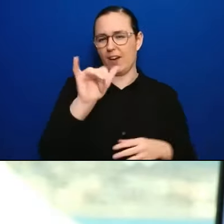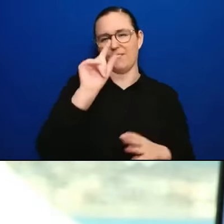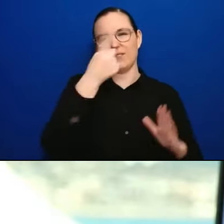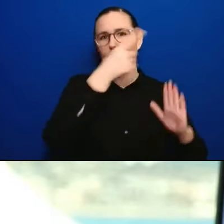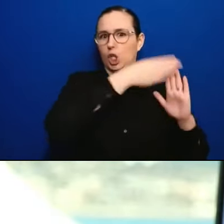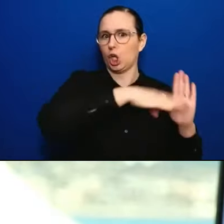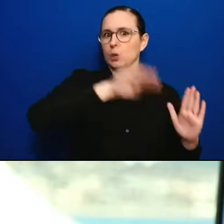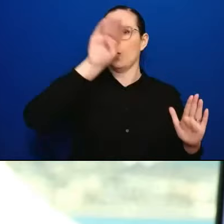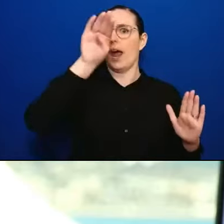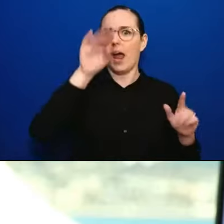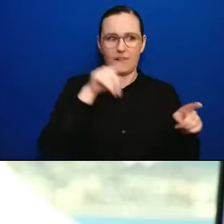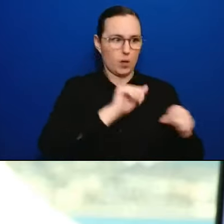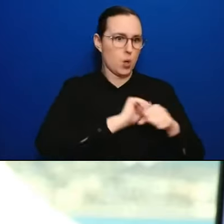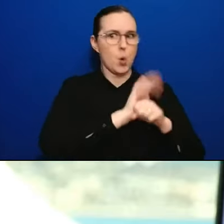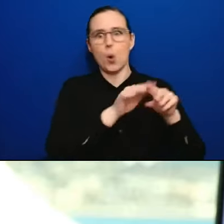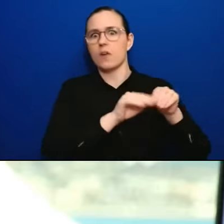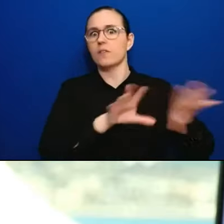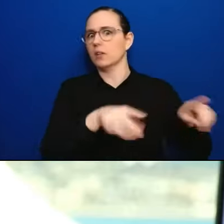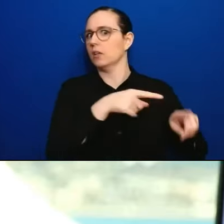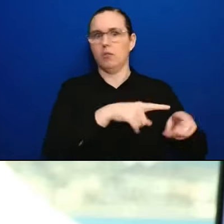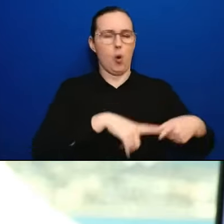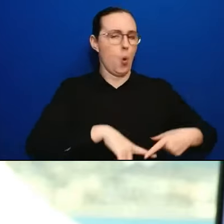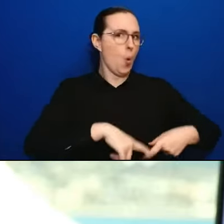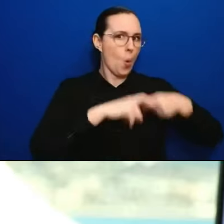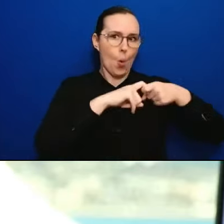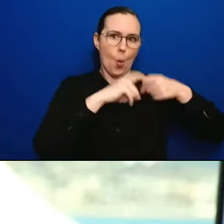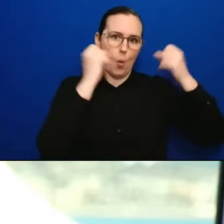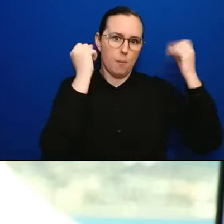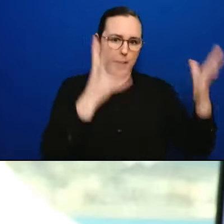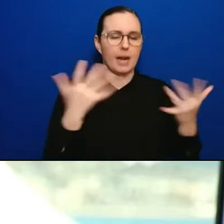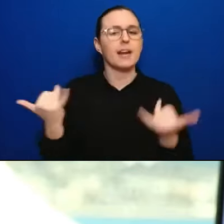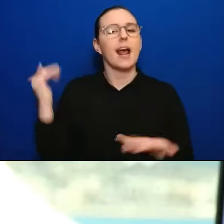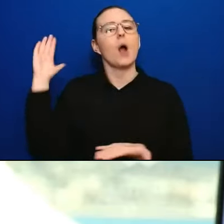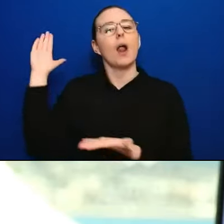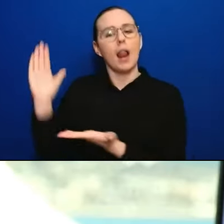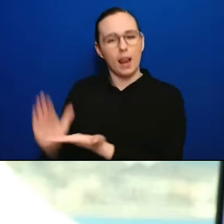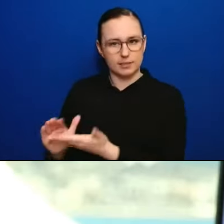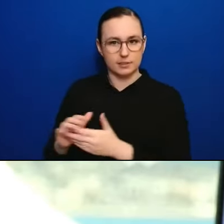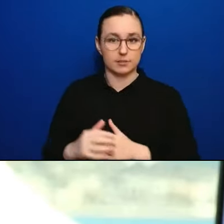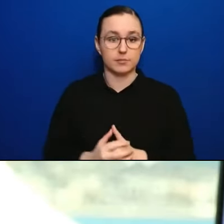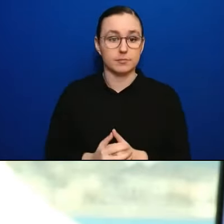in the April and May 2020